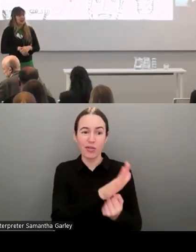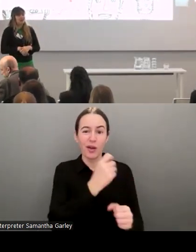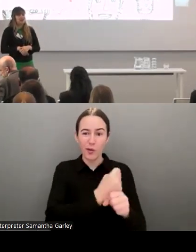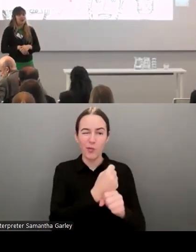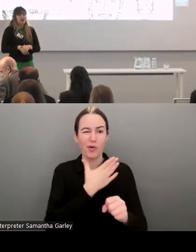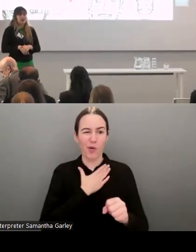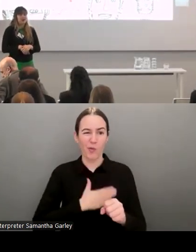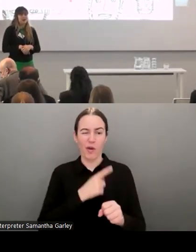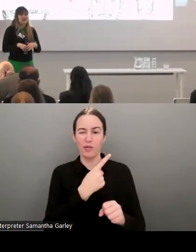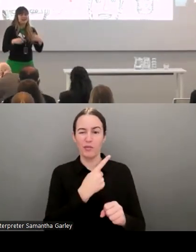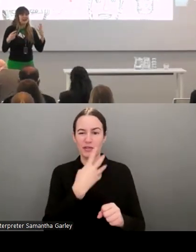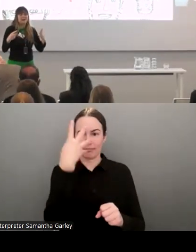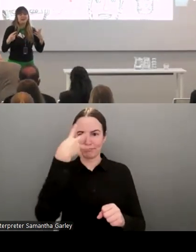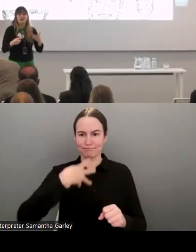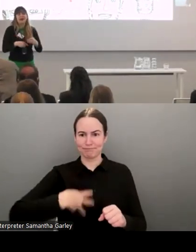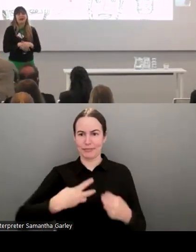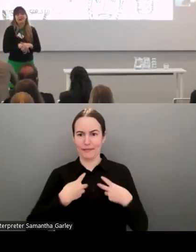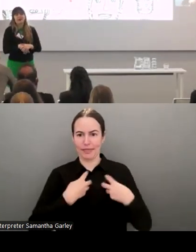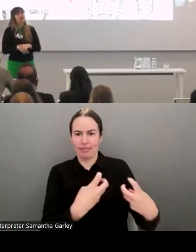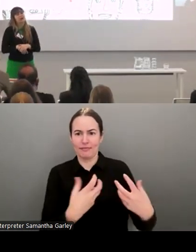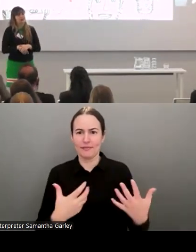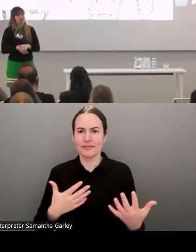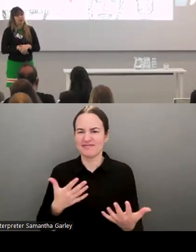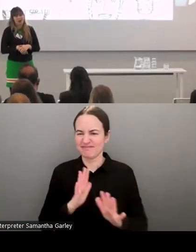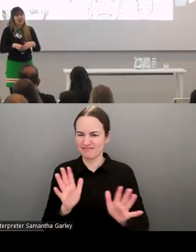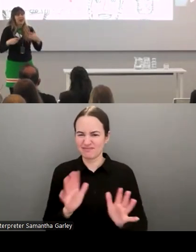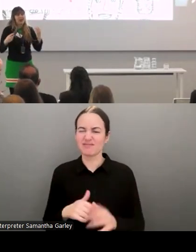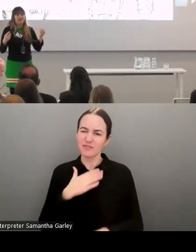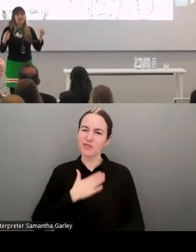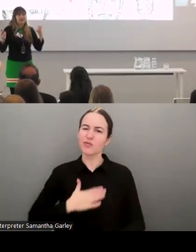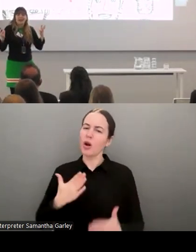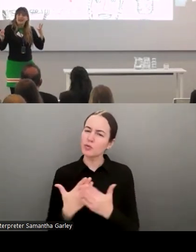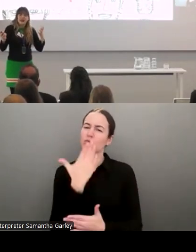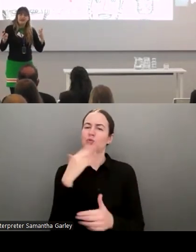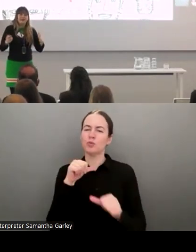So I wanted to establish some ways, some other ways of, knowledge about